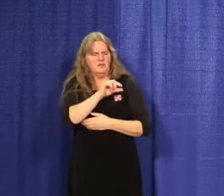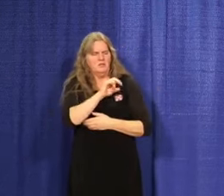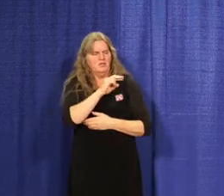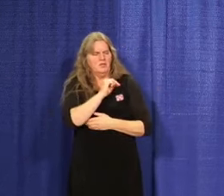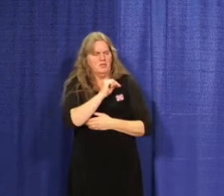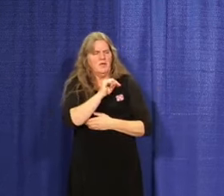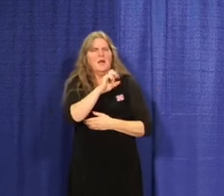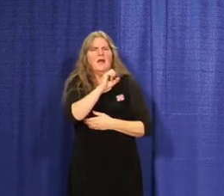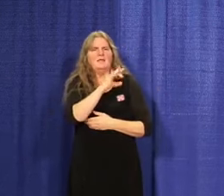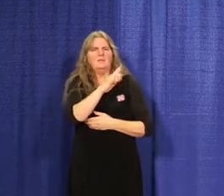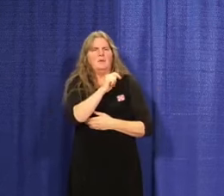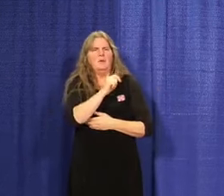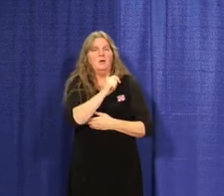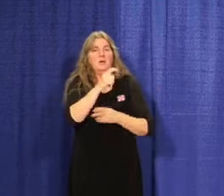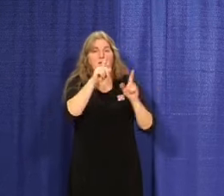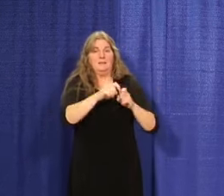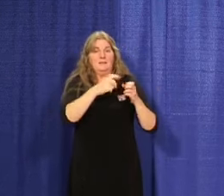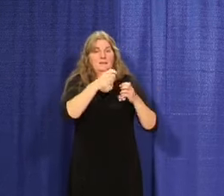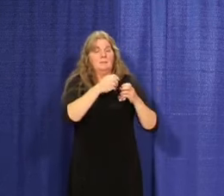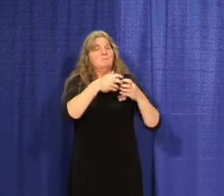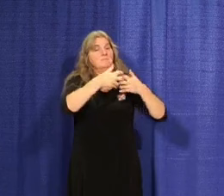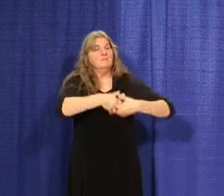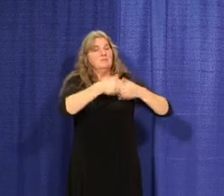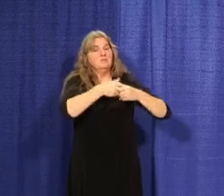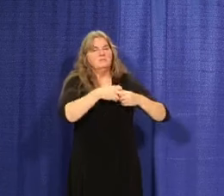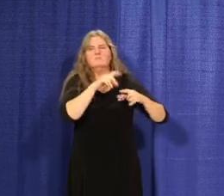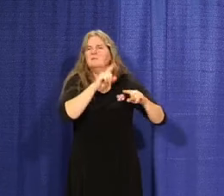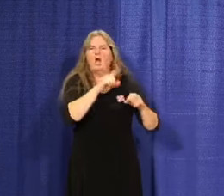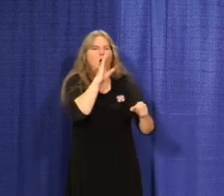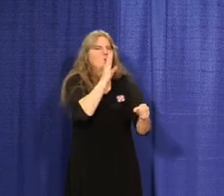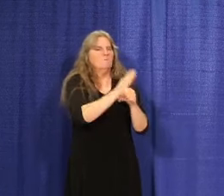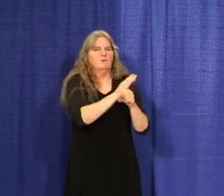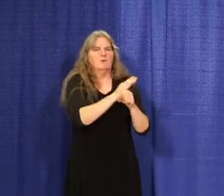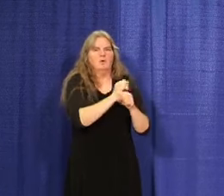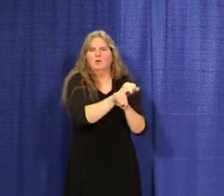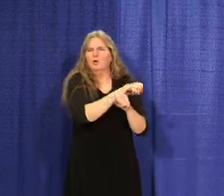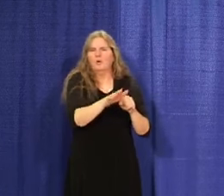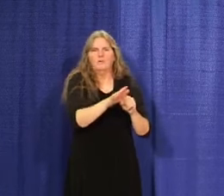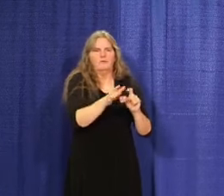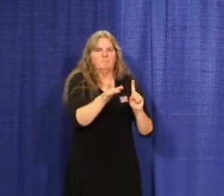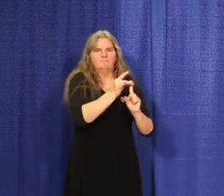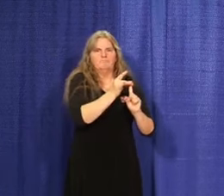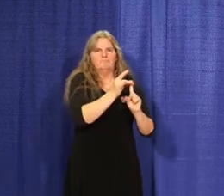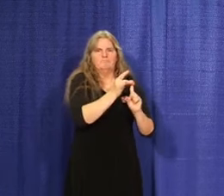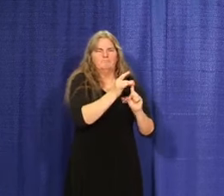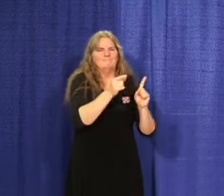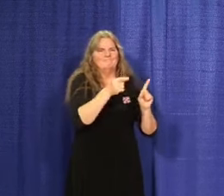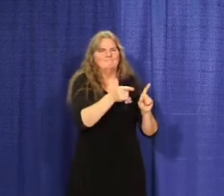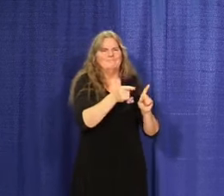not confirm the COVID infection. These machines detect viral genetic material at extremely